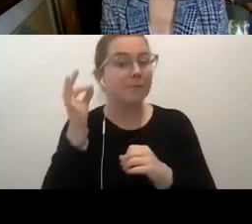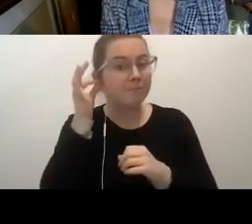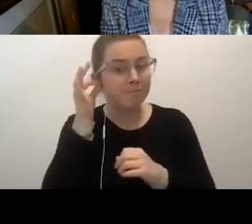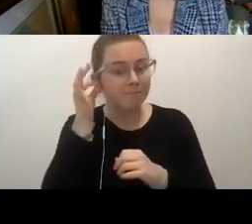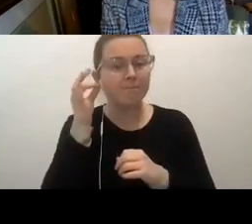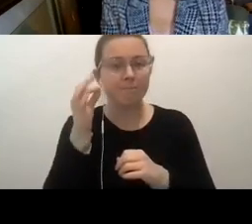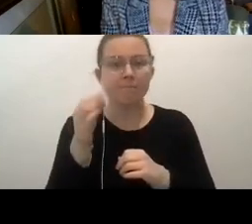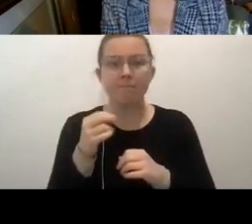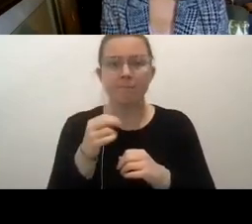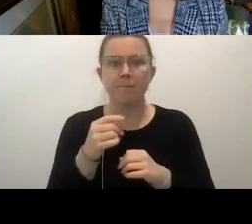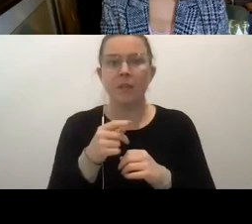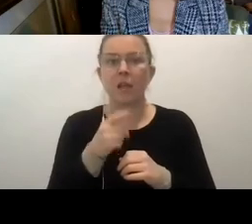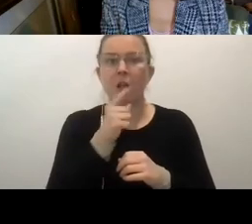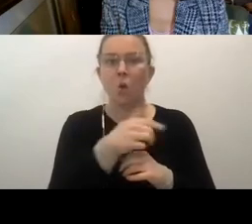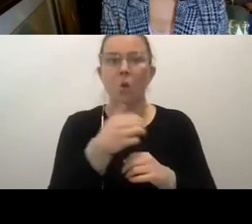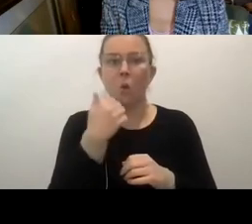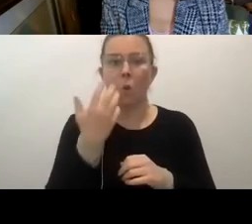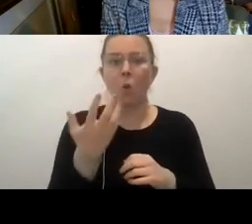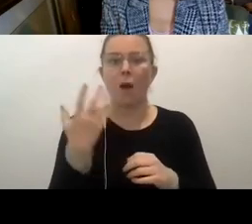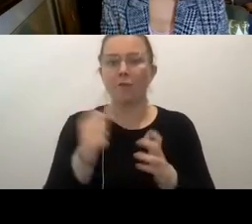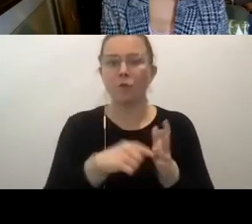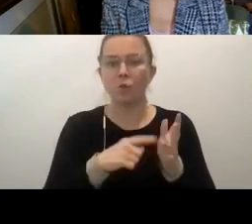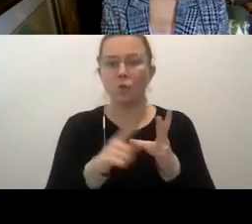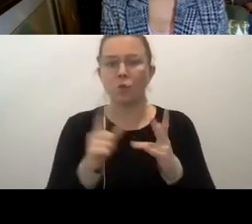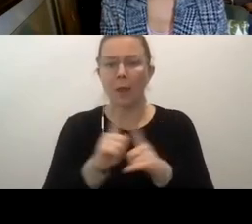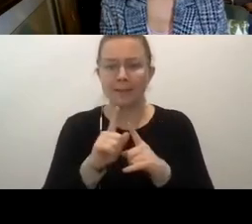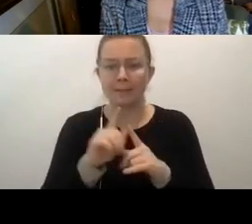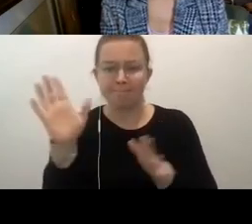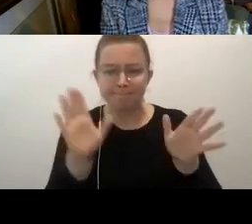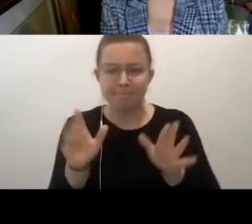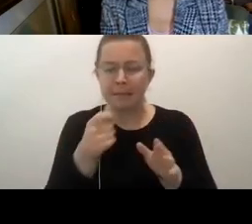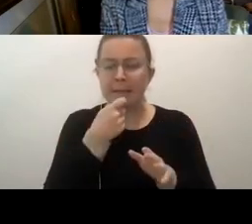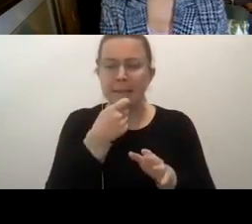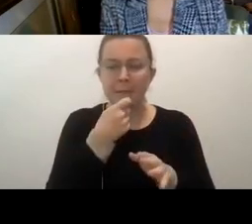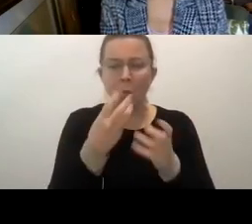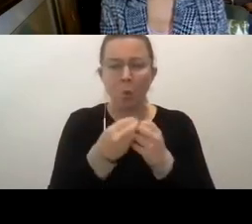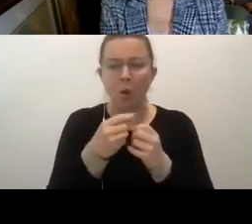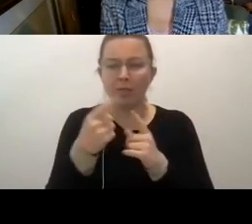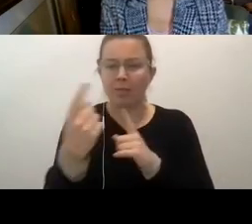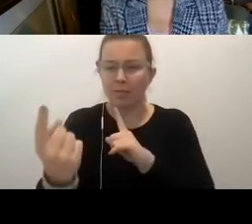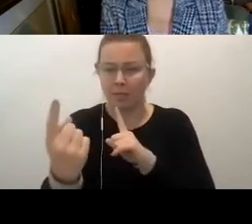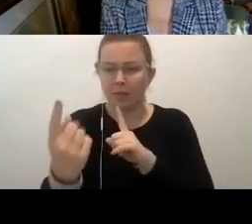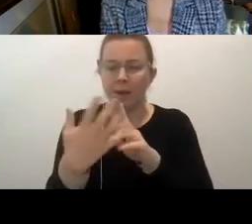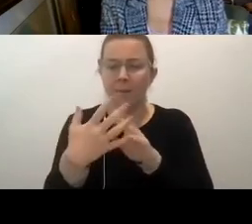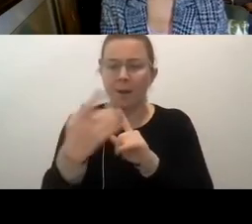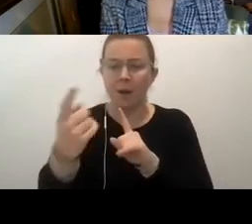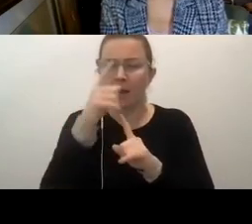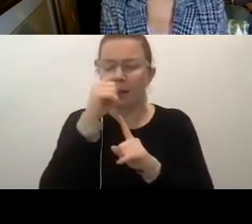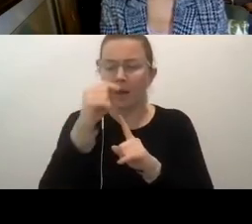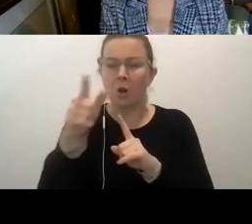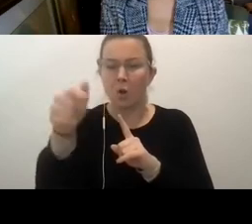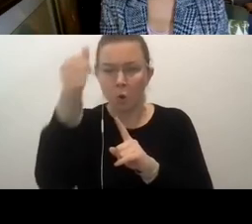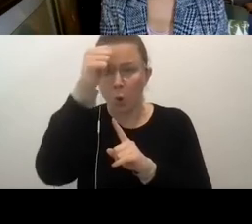is always having to sort of, sign things to them, just not Auslan, but just uh visual cues.